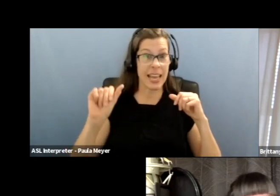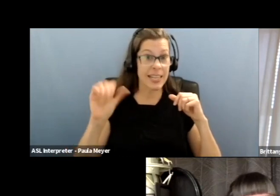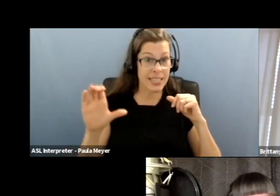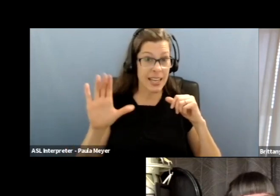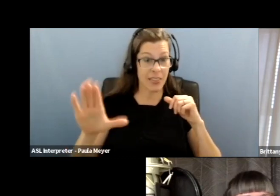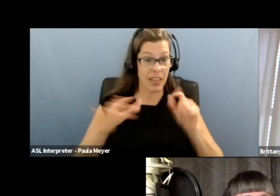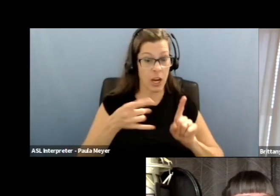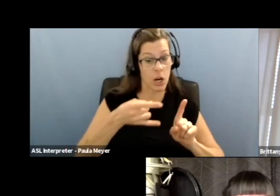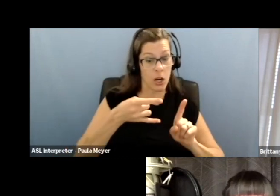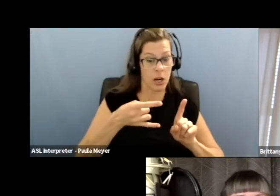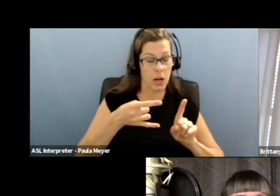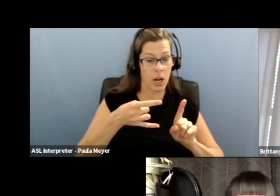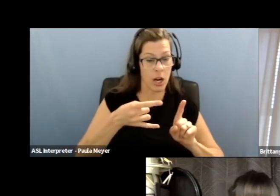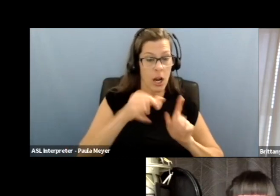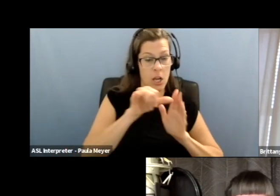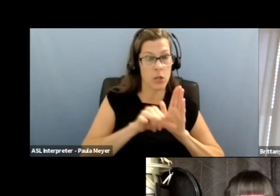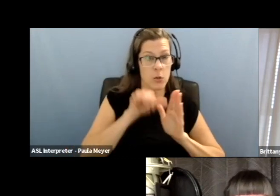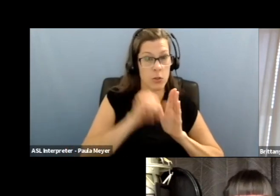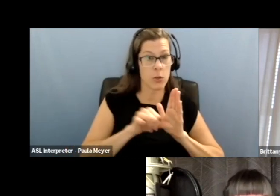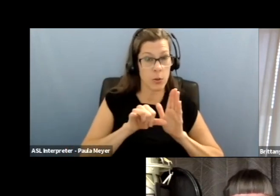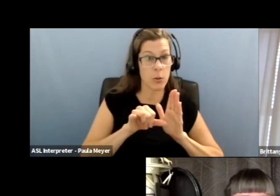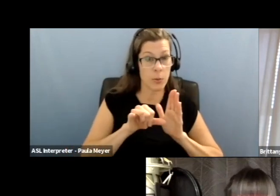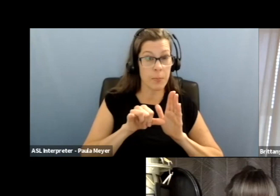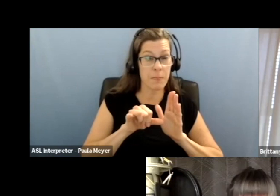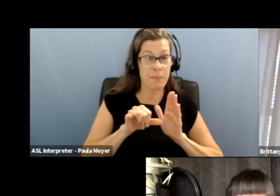so many of the videos are automatically